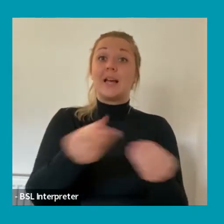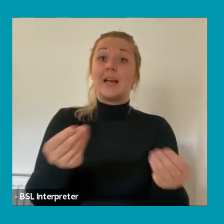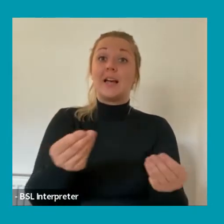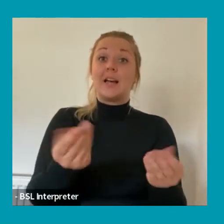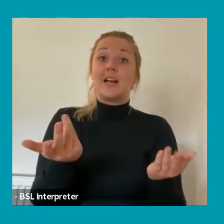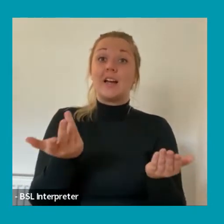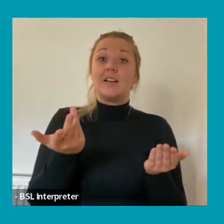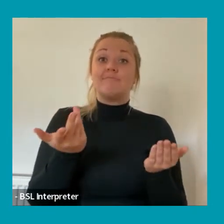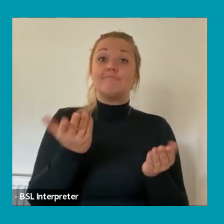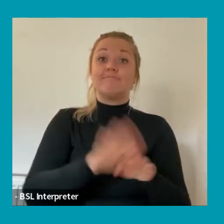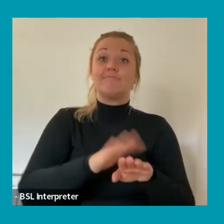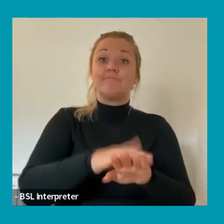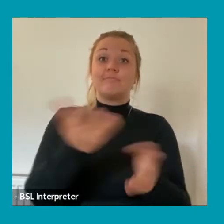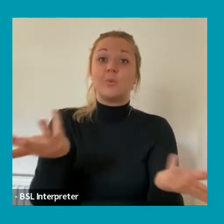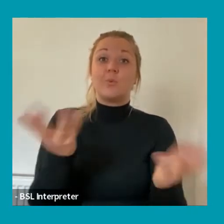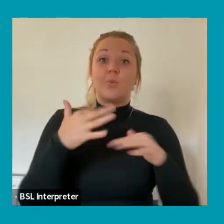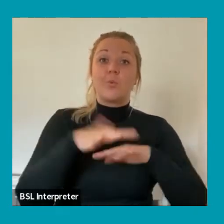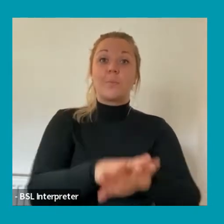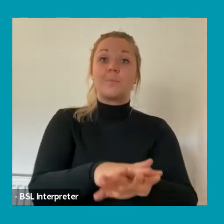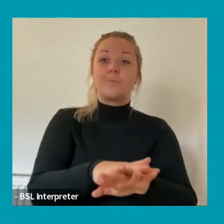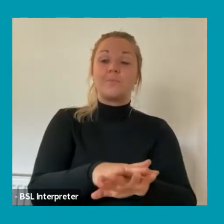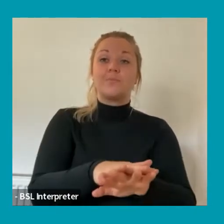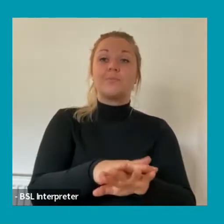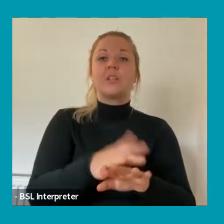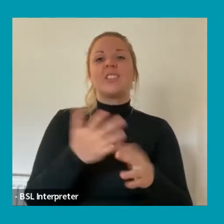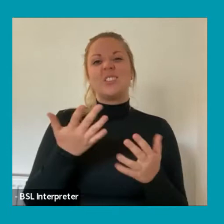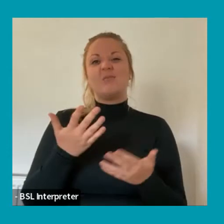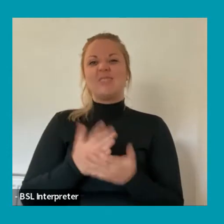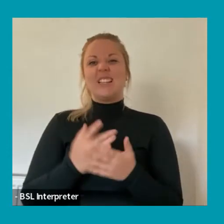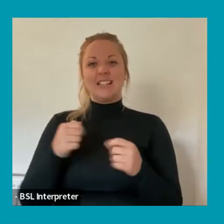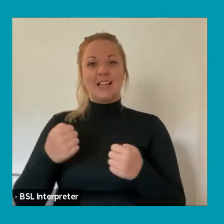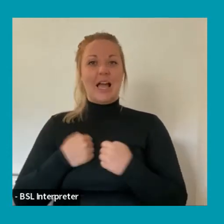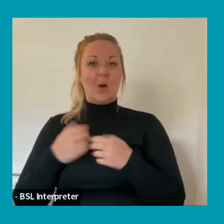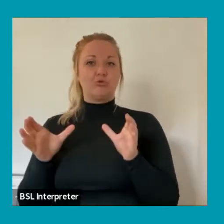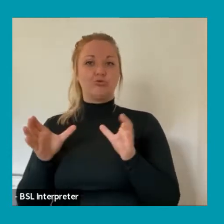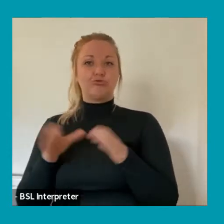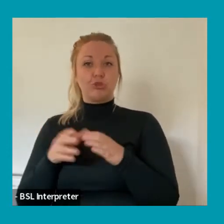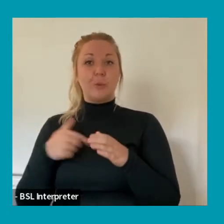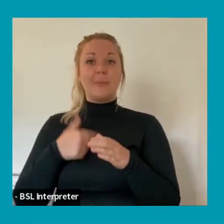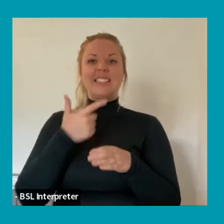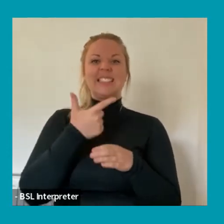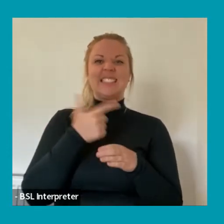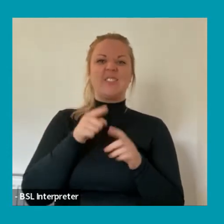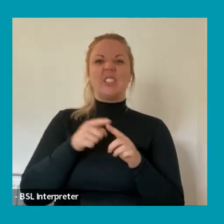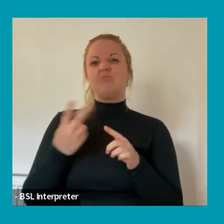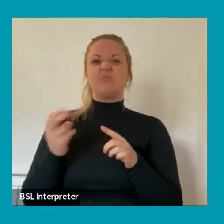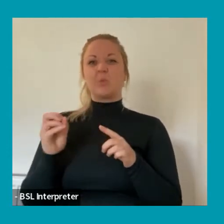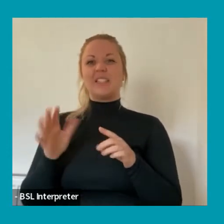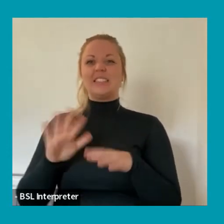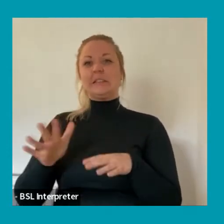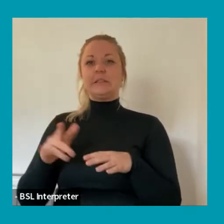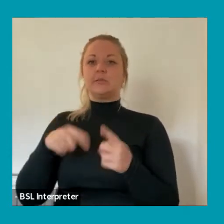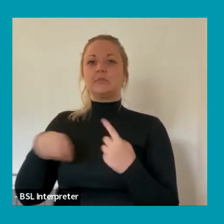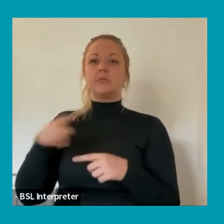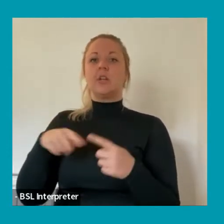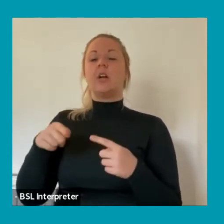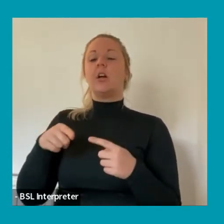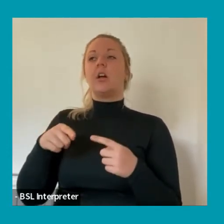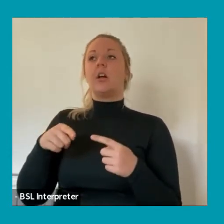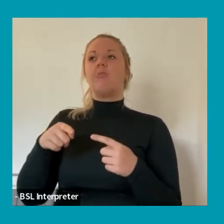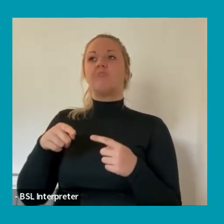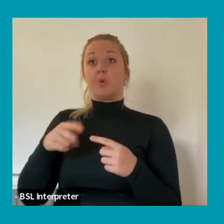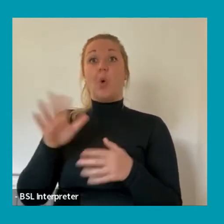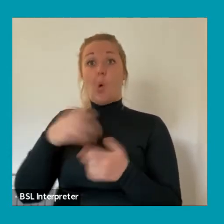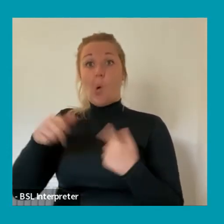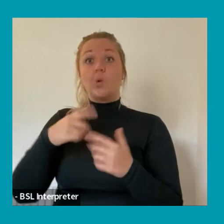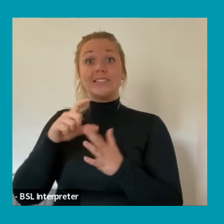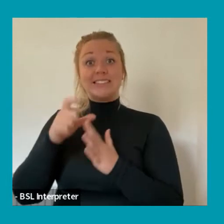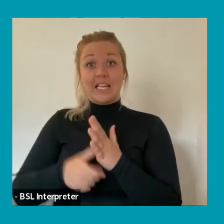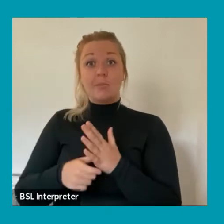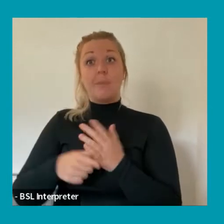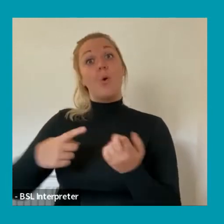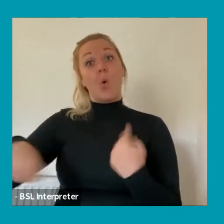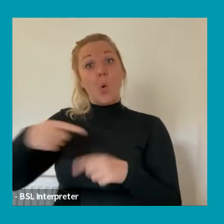Now we are a group of 17 to 20 disabled people, but we also we all work for Evenbreak.